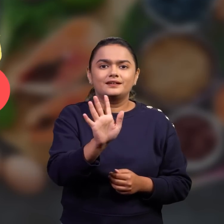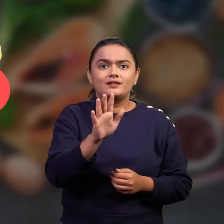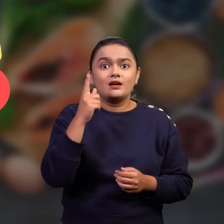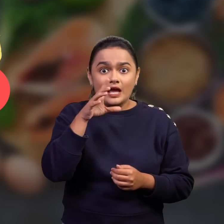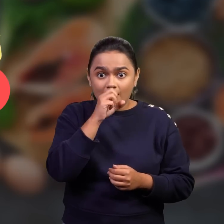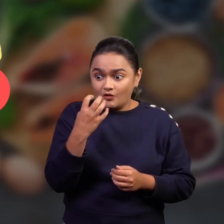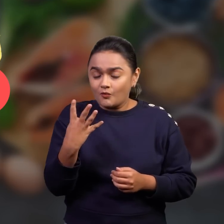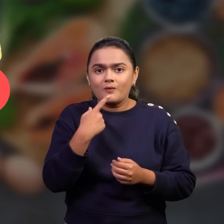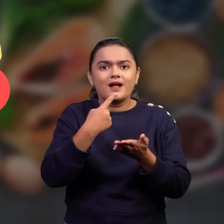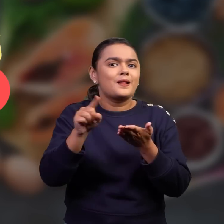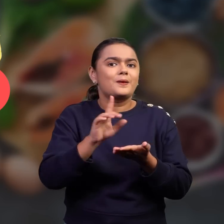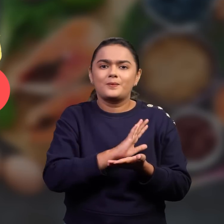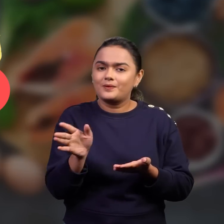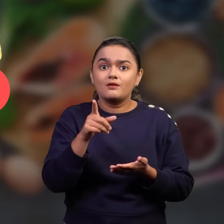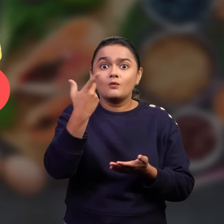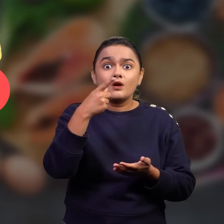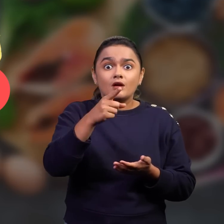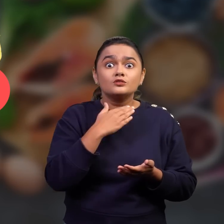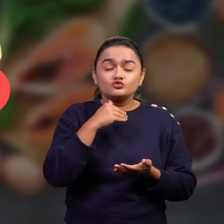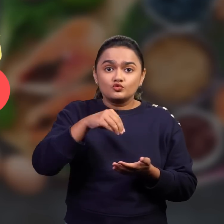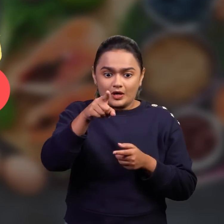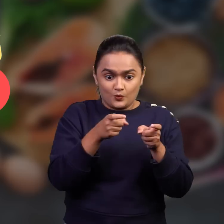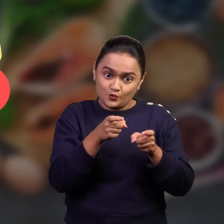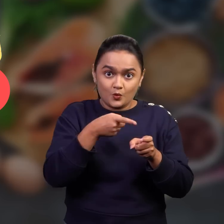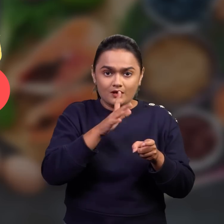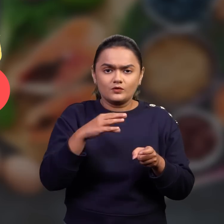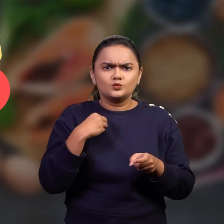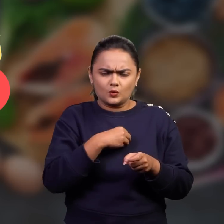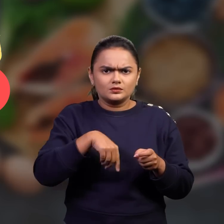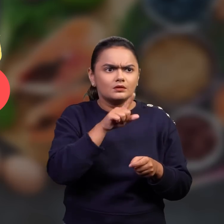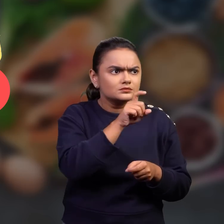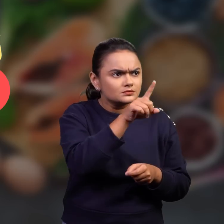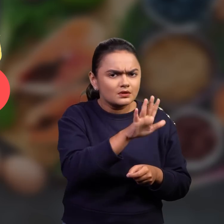It's not allowed to eat so many mangoes. If your sugar is controlled, consult your doctor